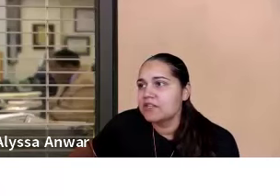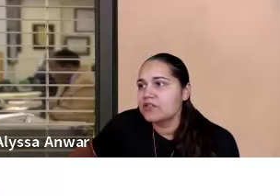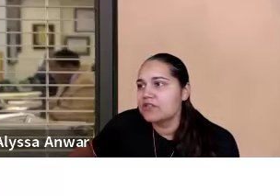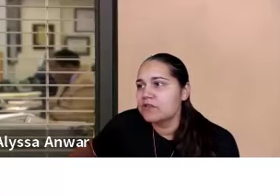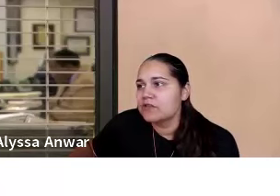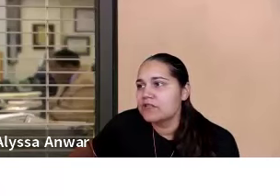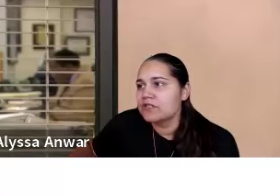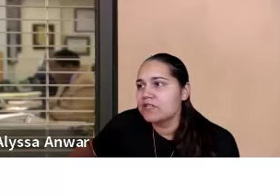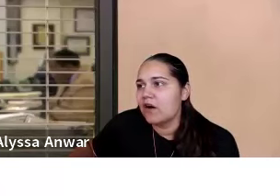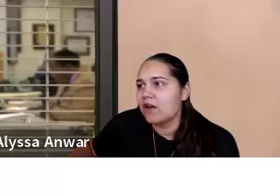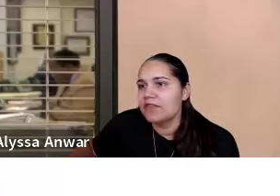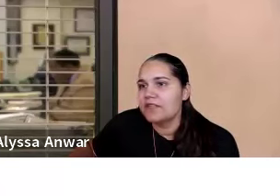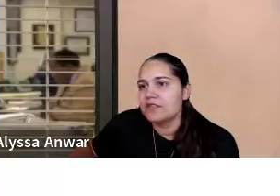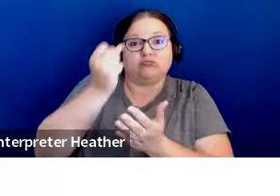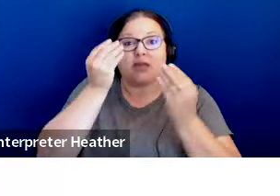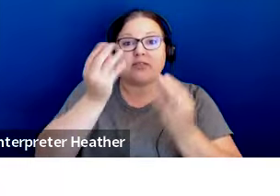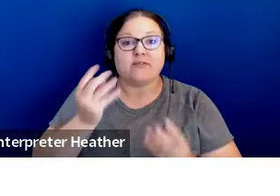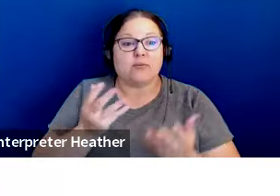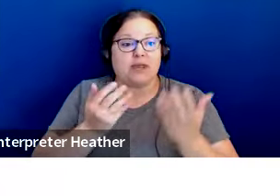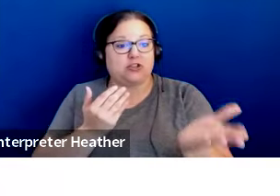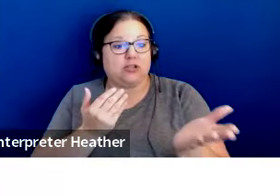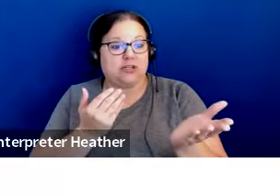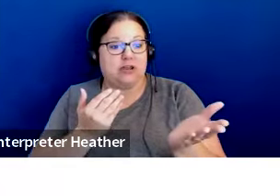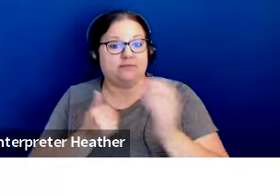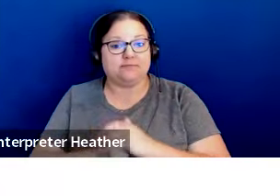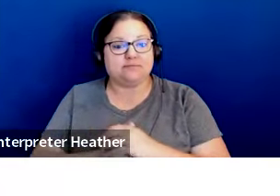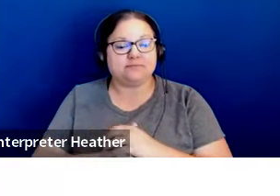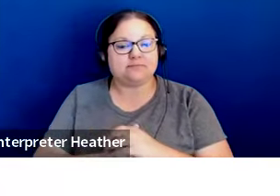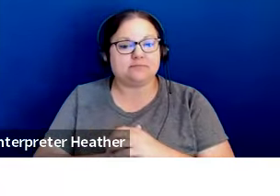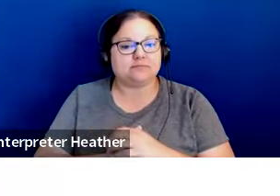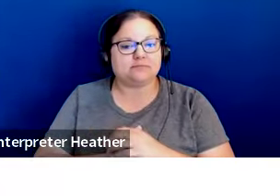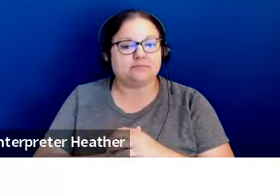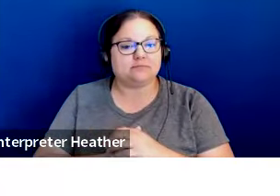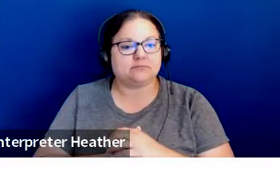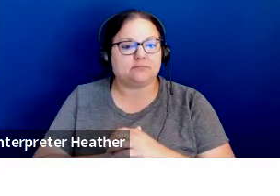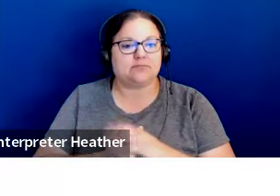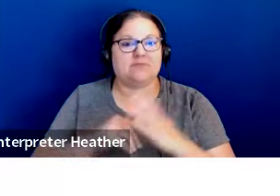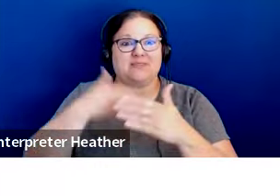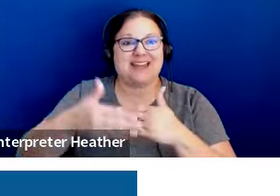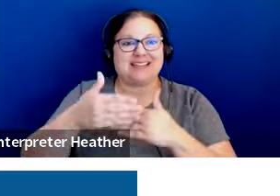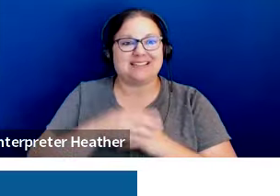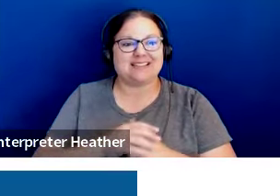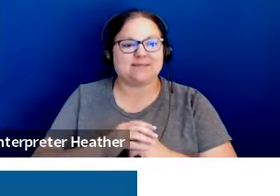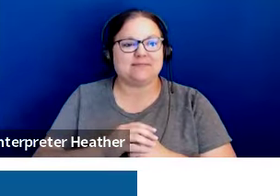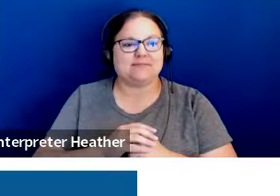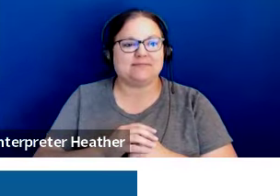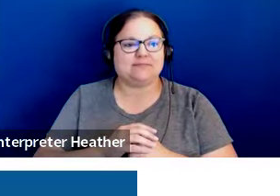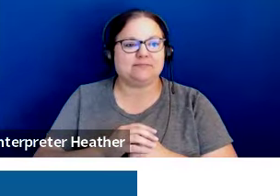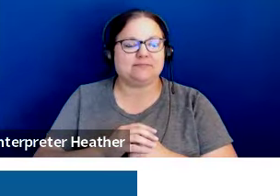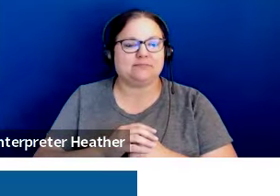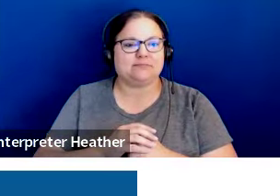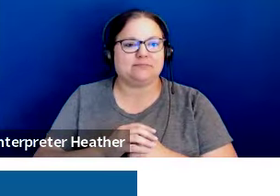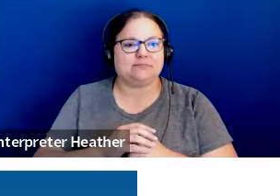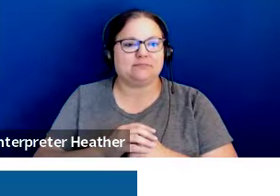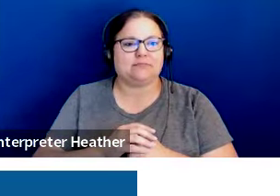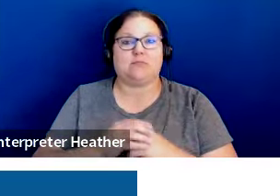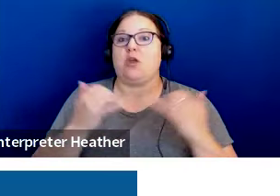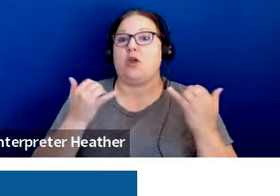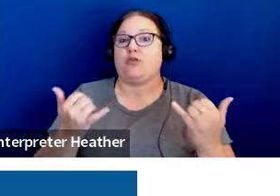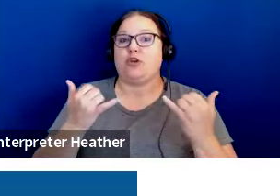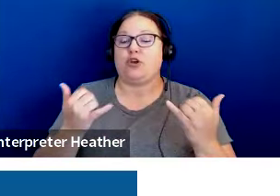such as those listed on this slide. Next slide please. The current version of the dashboard